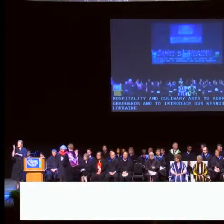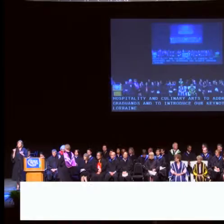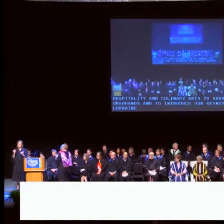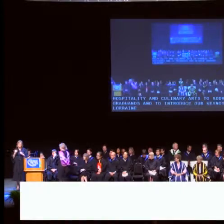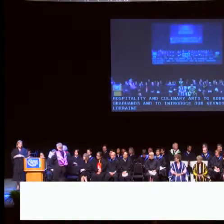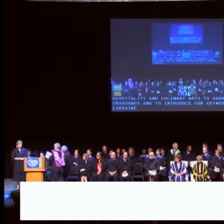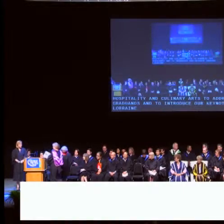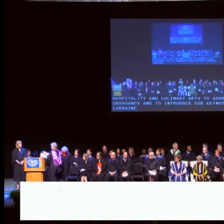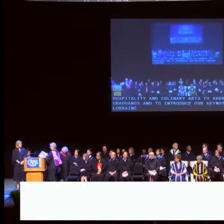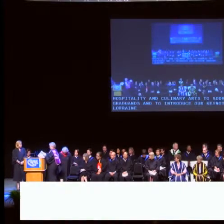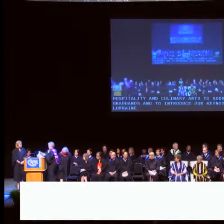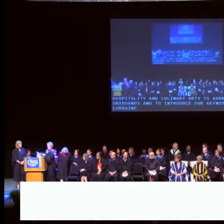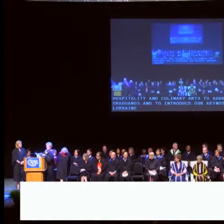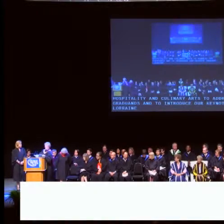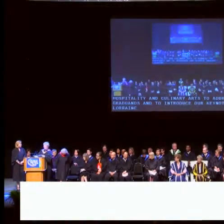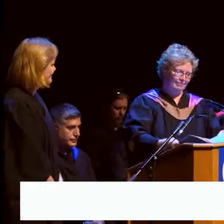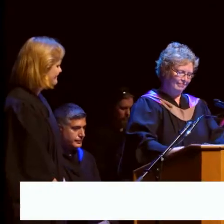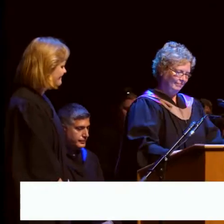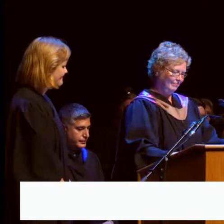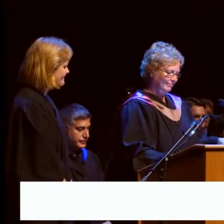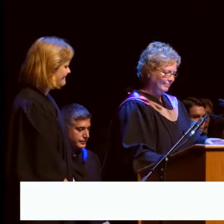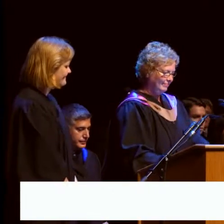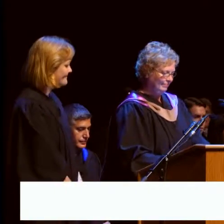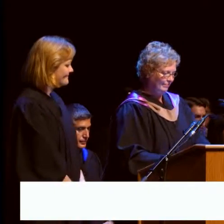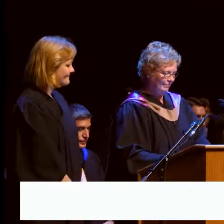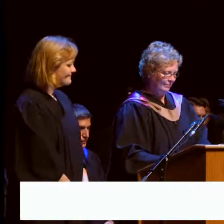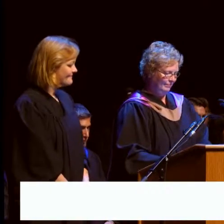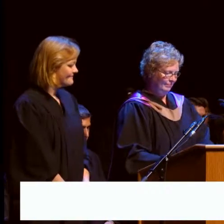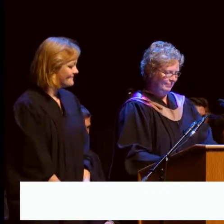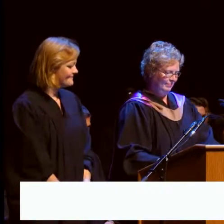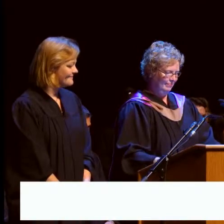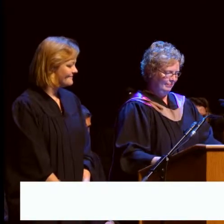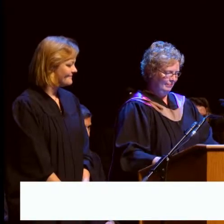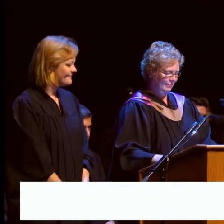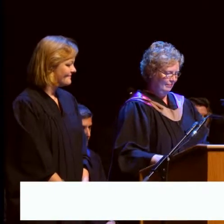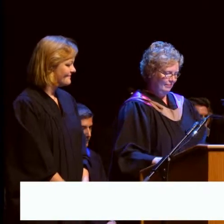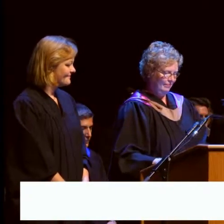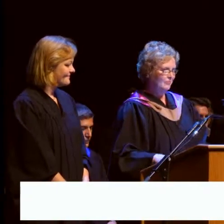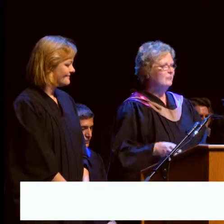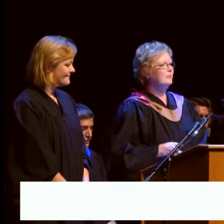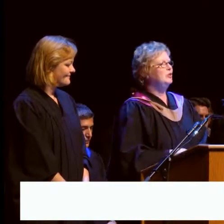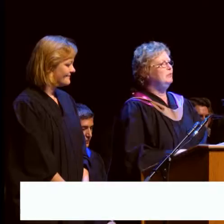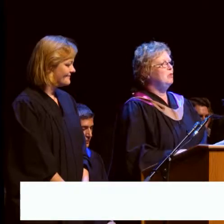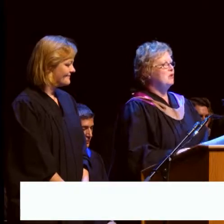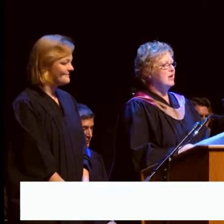GOOD MORNING.